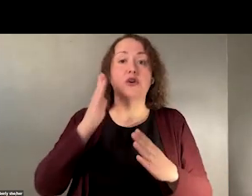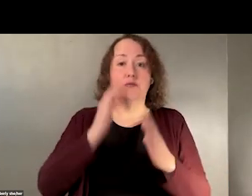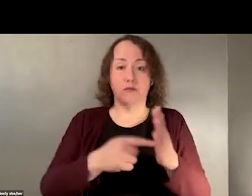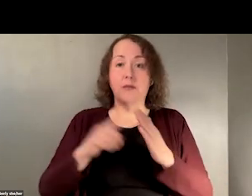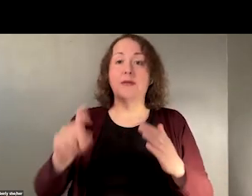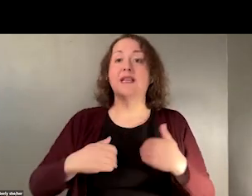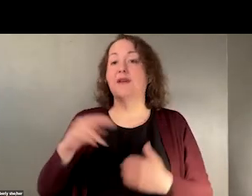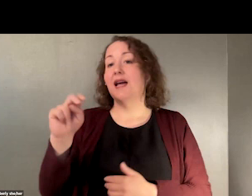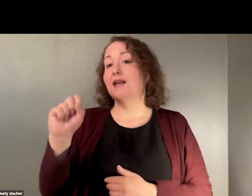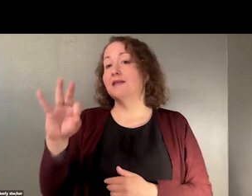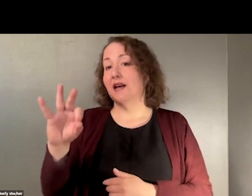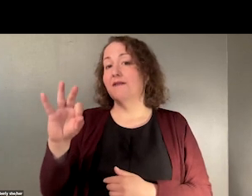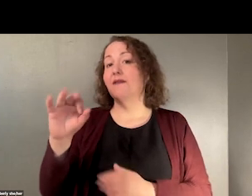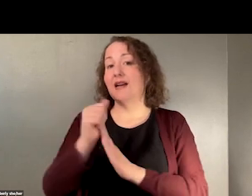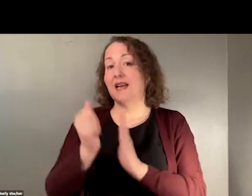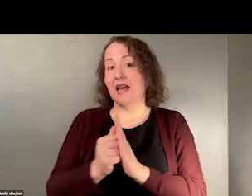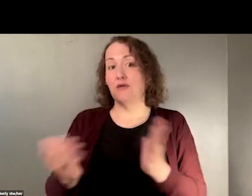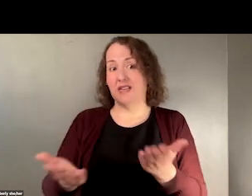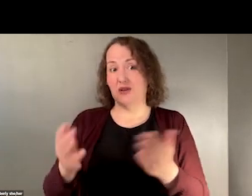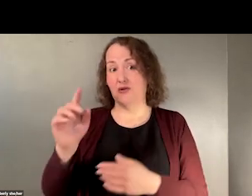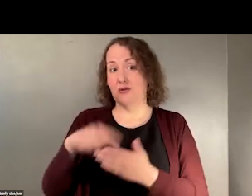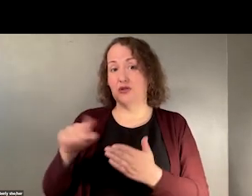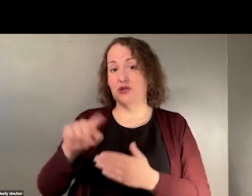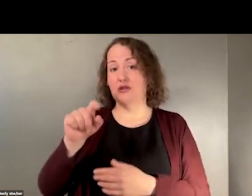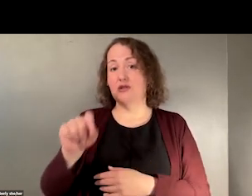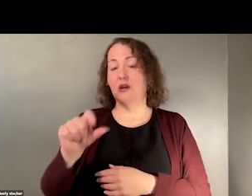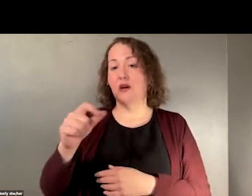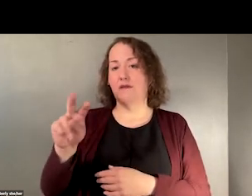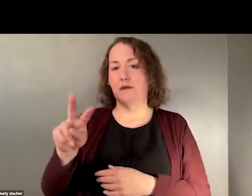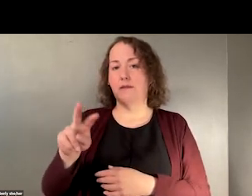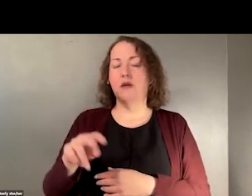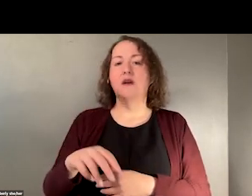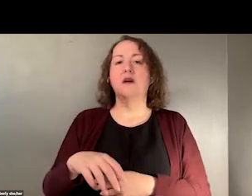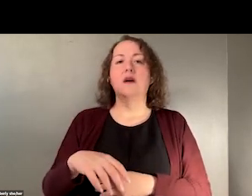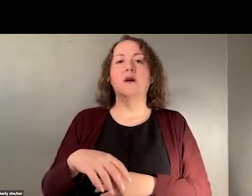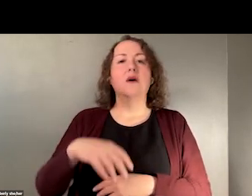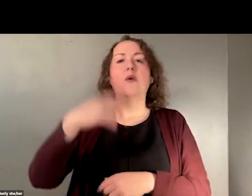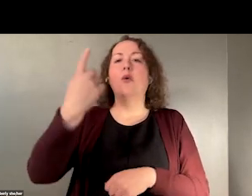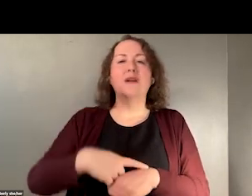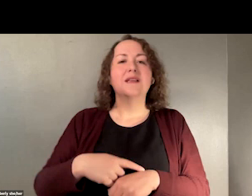in Research.gov and complete a simple, one-time process to provide their reviewer profile information.